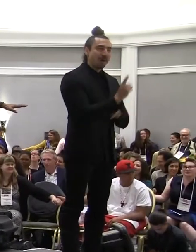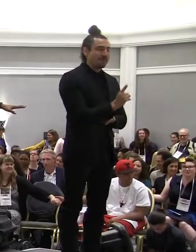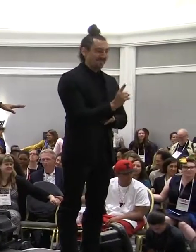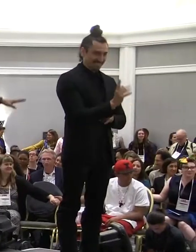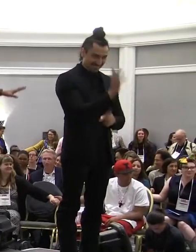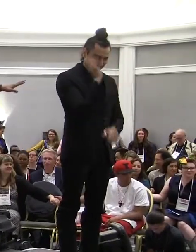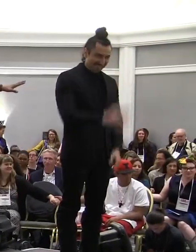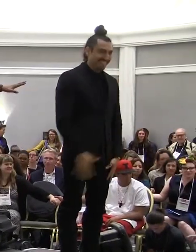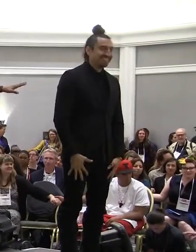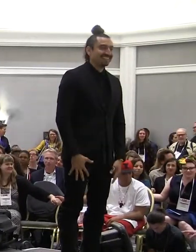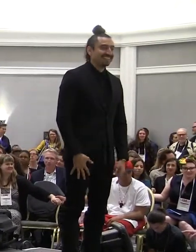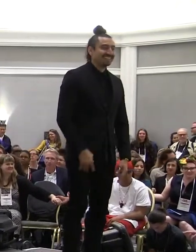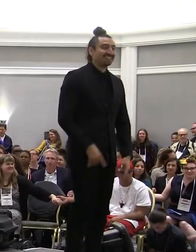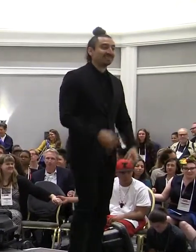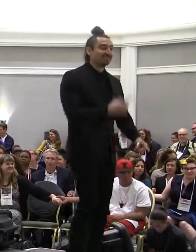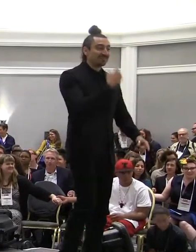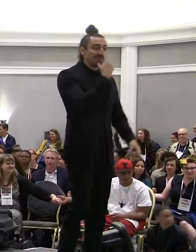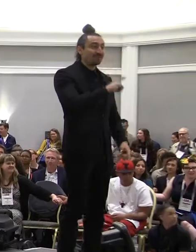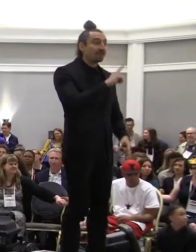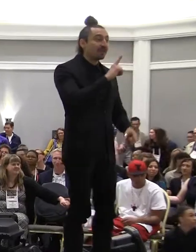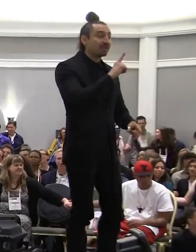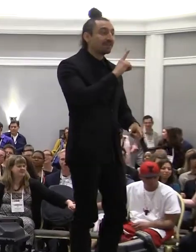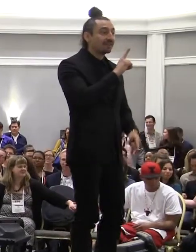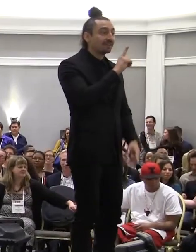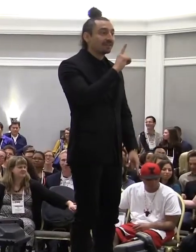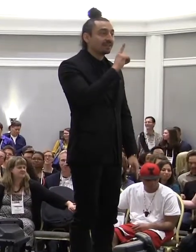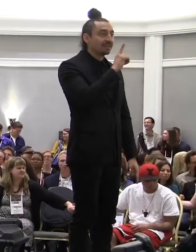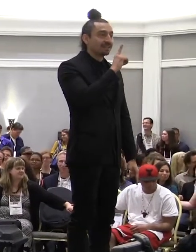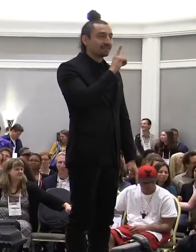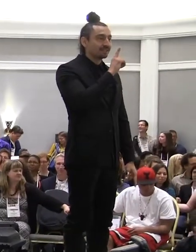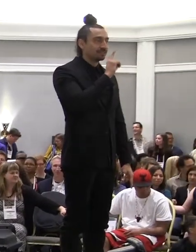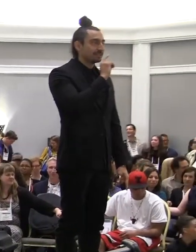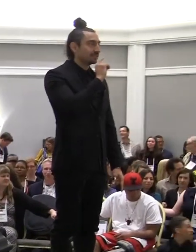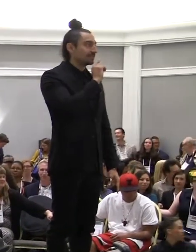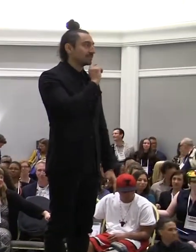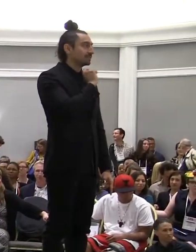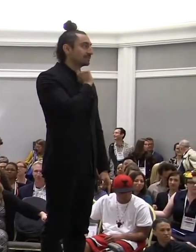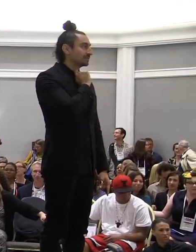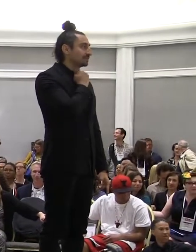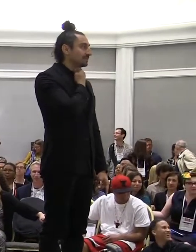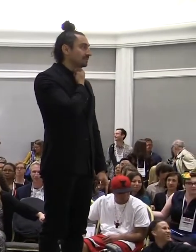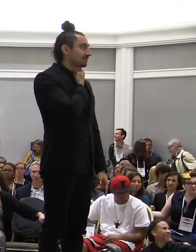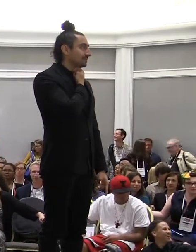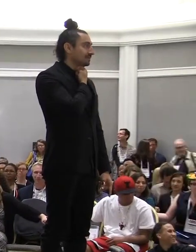If we could be silent -- actually, just a moment of silence and breathe together.